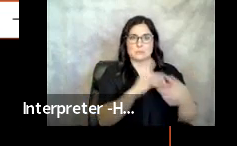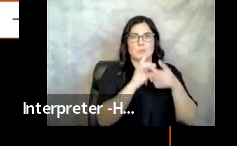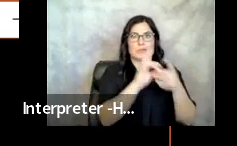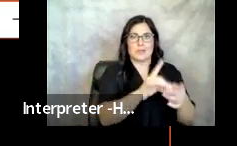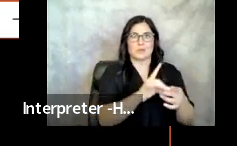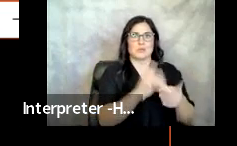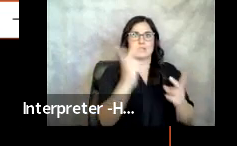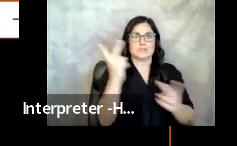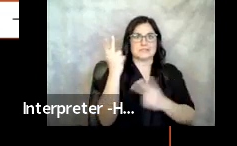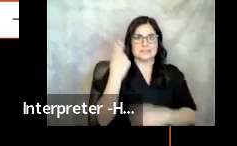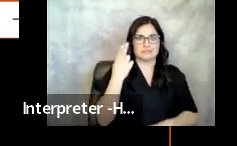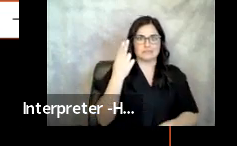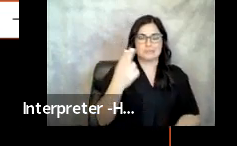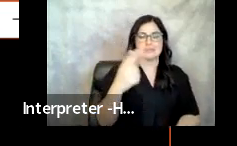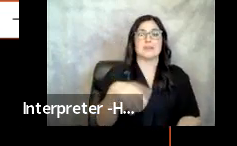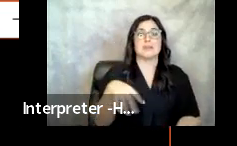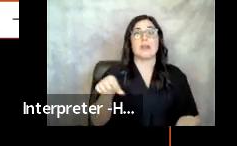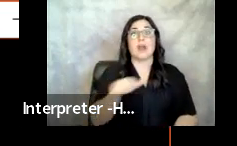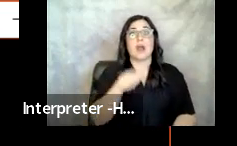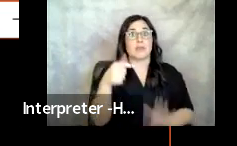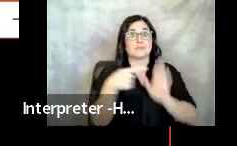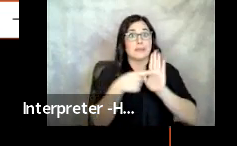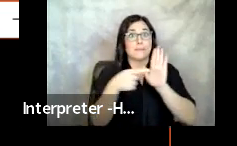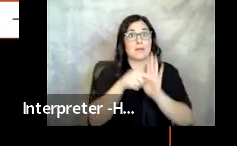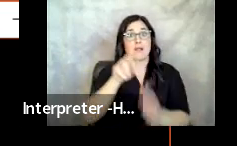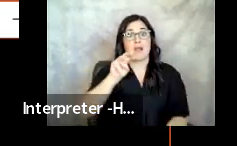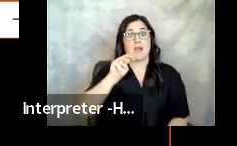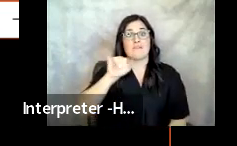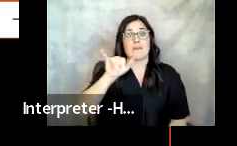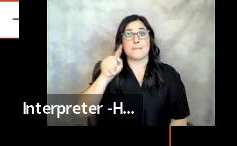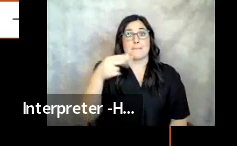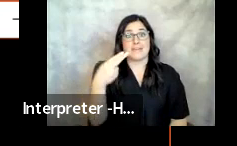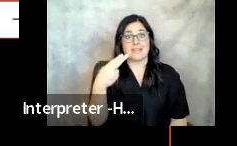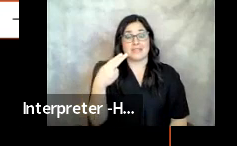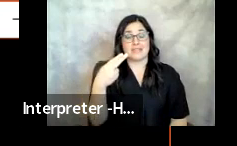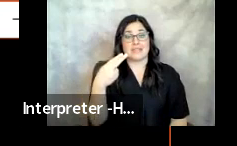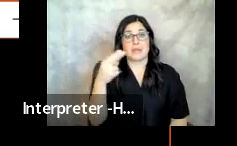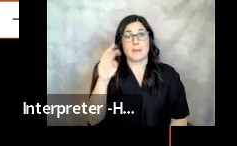Element of myth making that goes on. Is the way we tell the story. Of Native Americans.